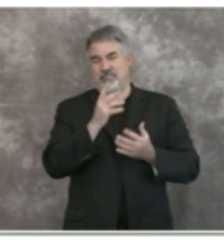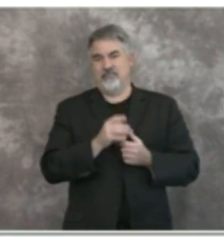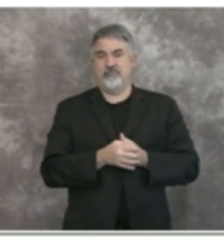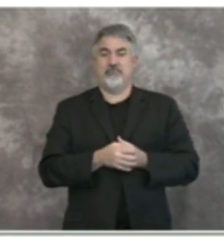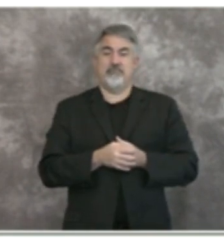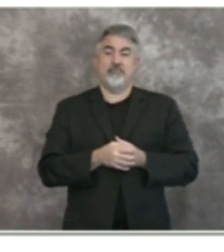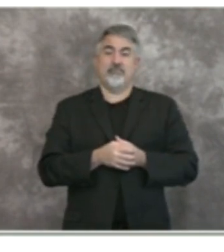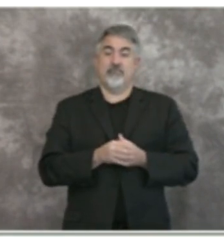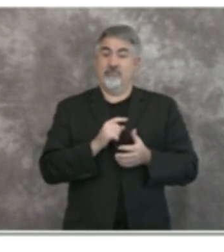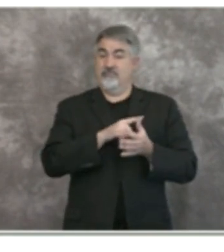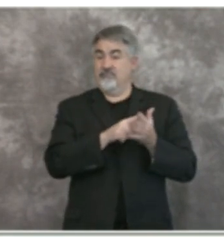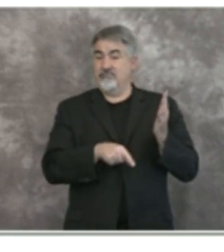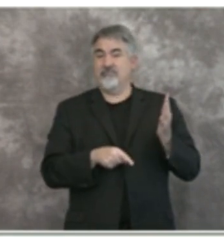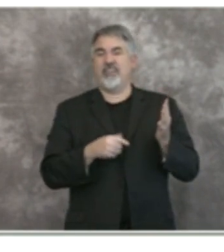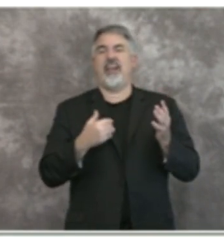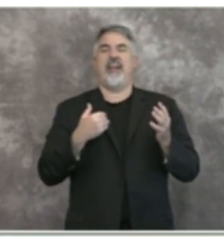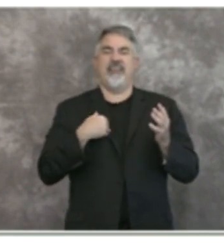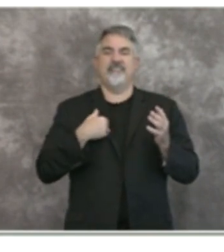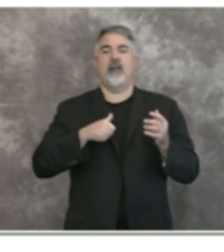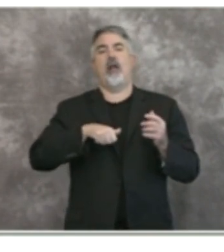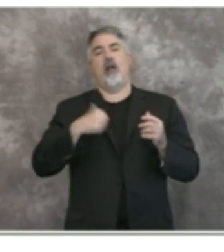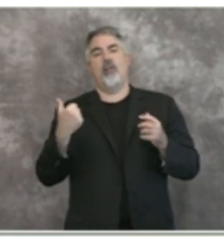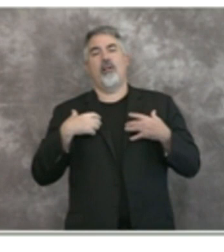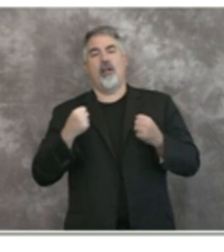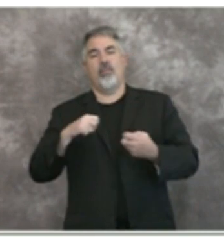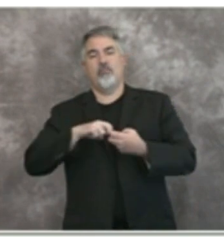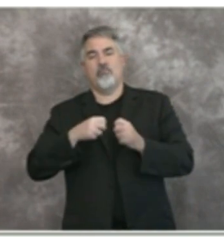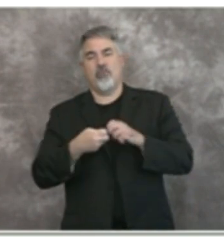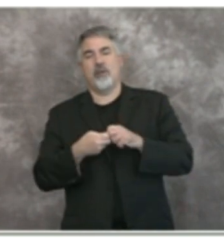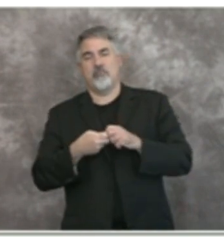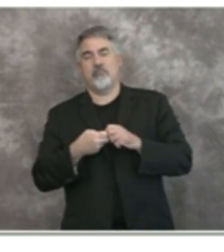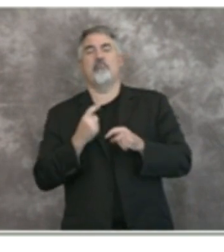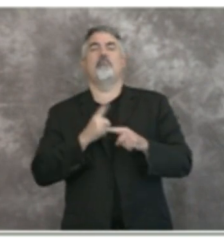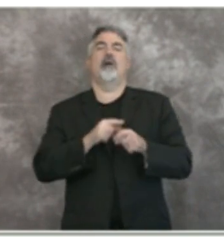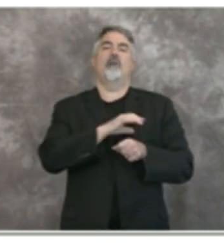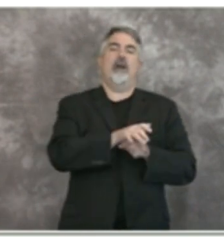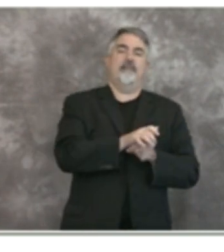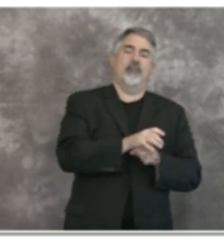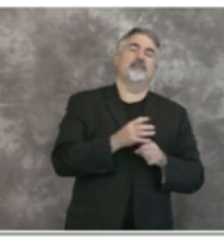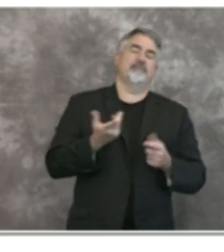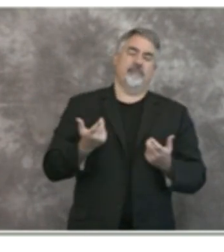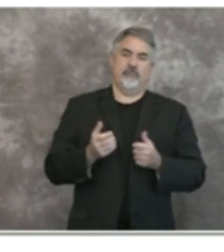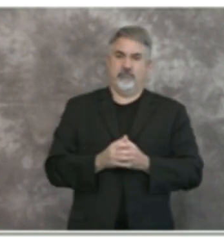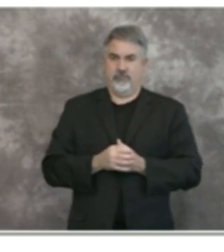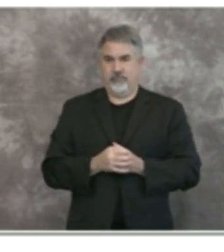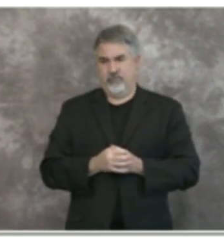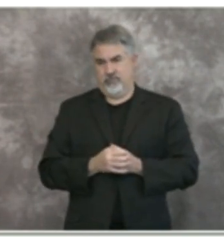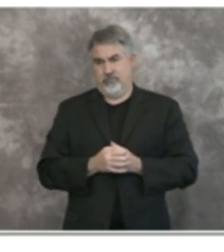NUMBER OF CASES. NOW OF THE 5 ADDITIONAL DEATHS, THE AGES RANGE FROM 56 TO 97 YEARS OF AGE AND ALL OF THESE